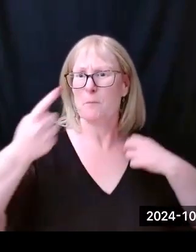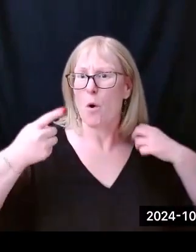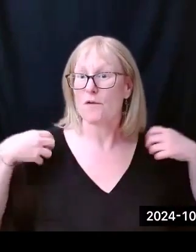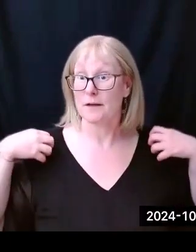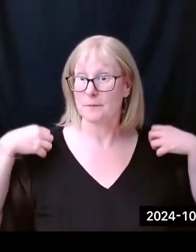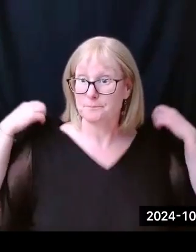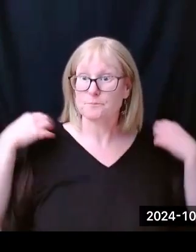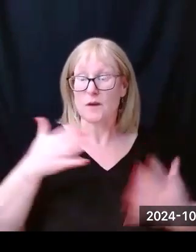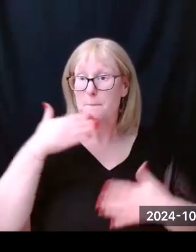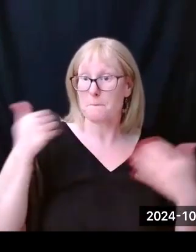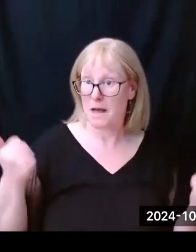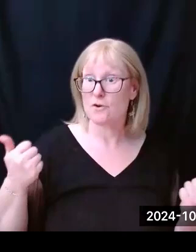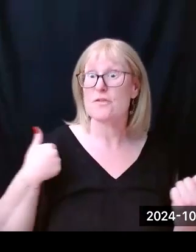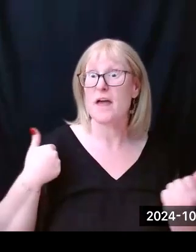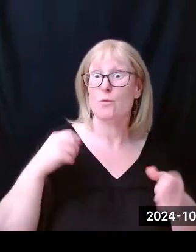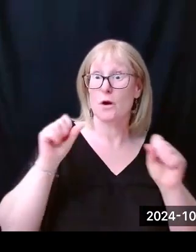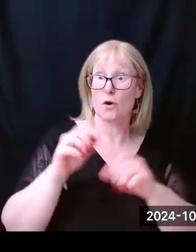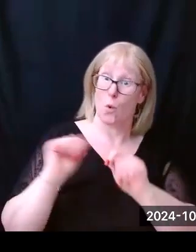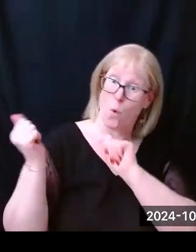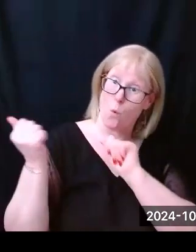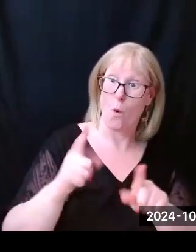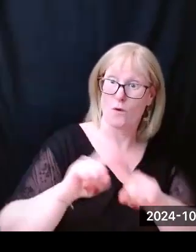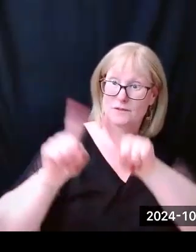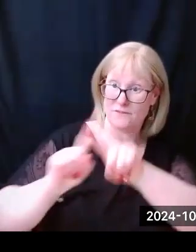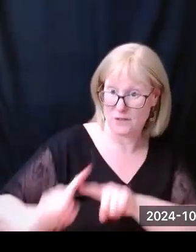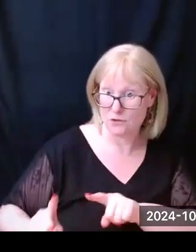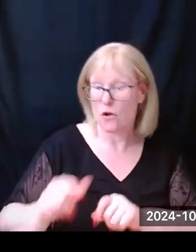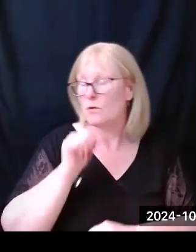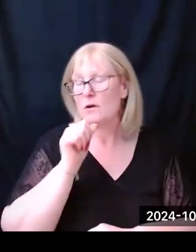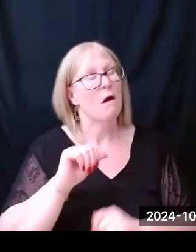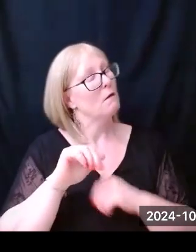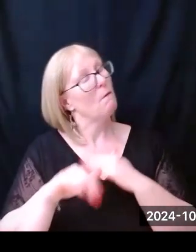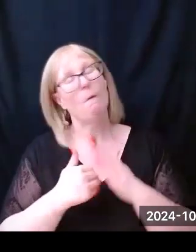we have. So not all kids learn the same. So we have to acknowledge that.